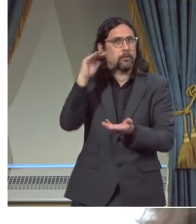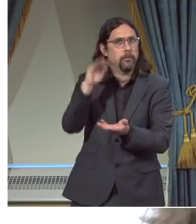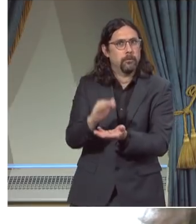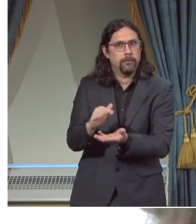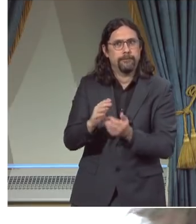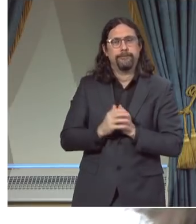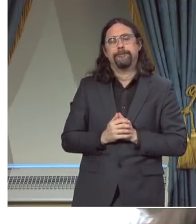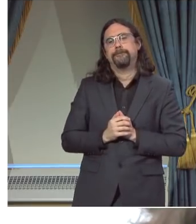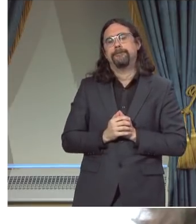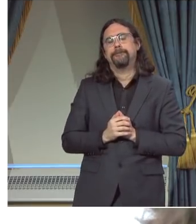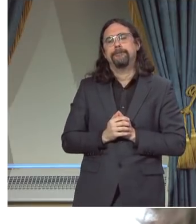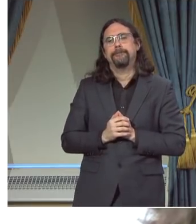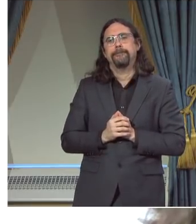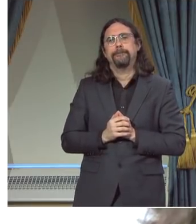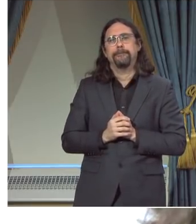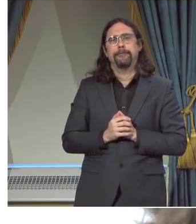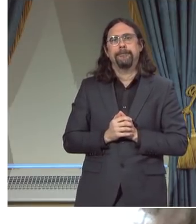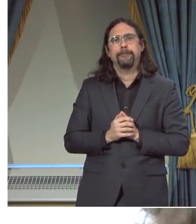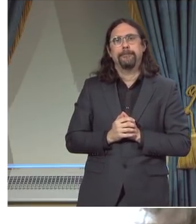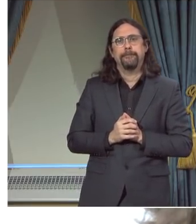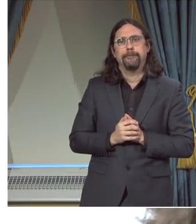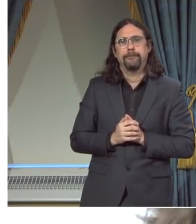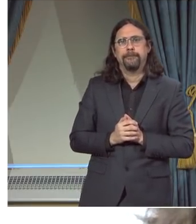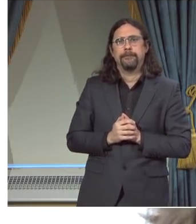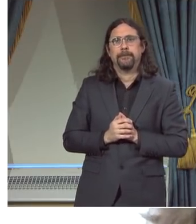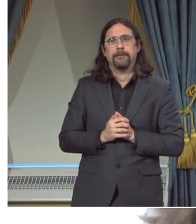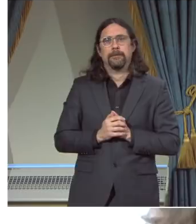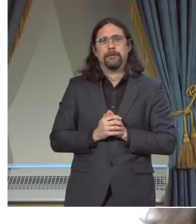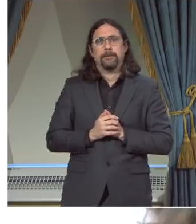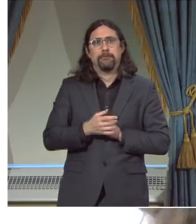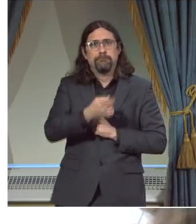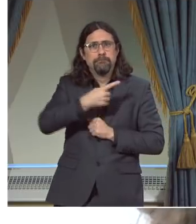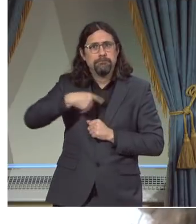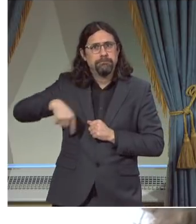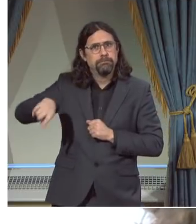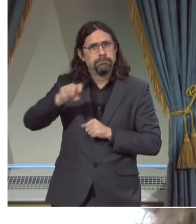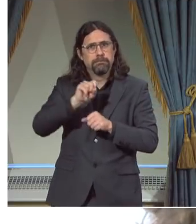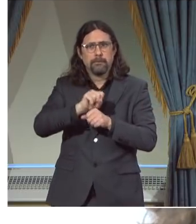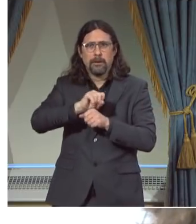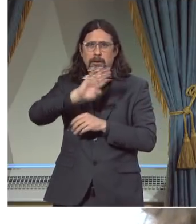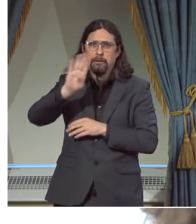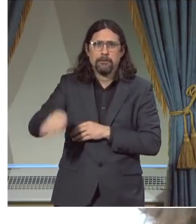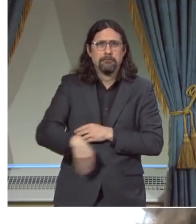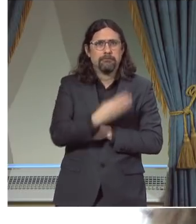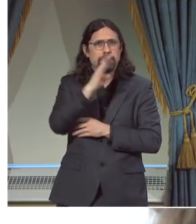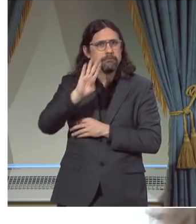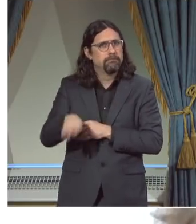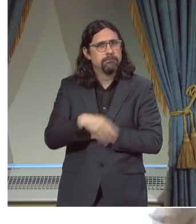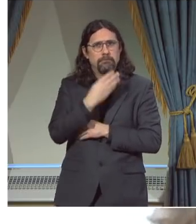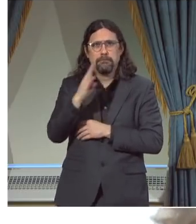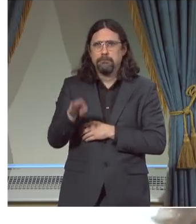ENSURING THAT ONE OF OUR ESSENTIAL SERVICES IS WORKING 24 HOURS